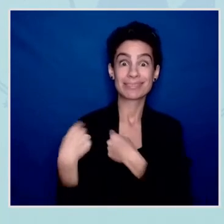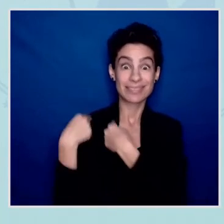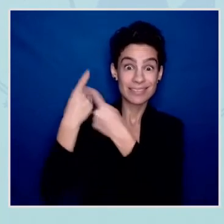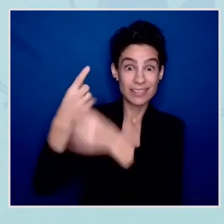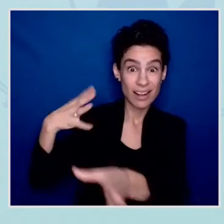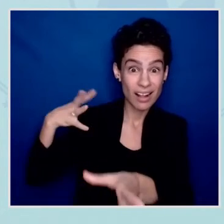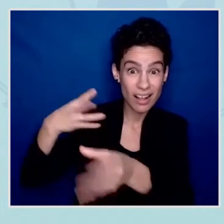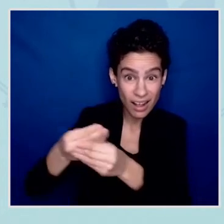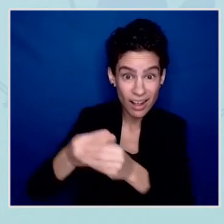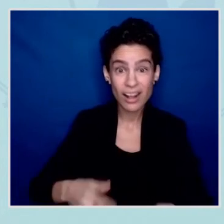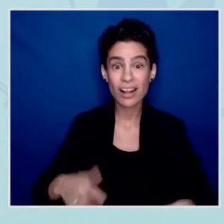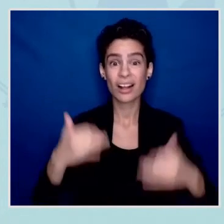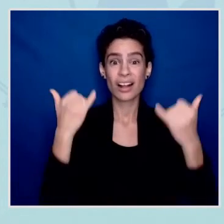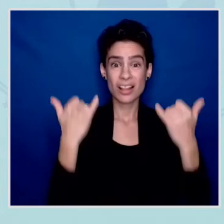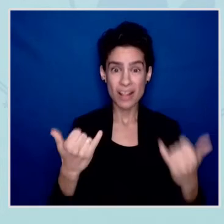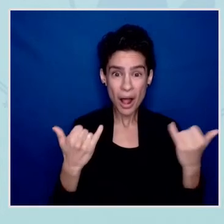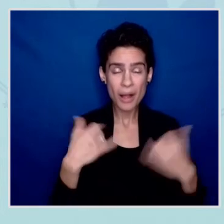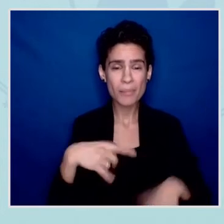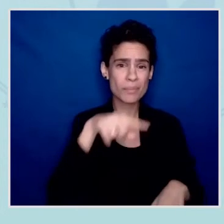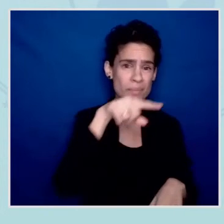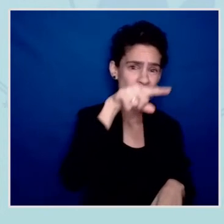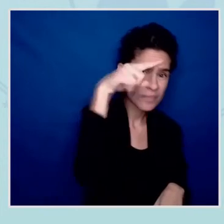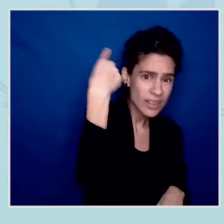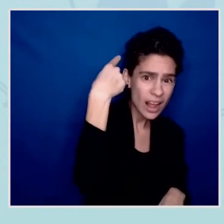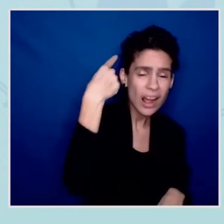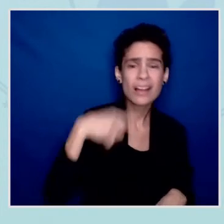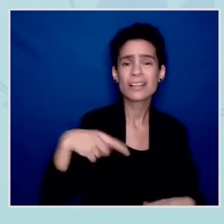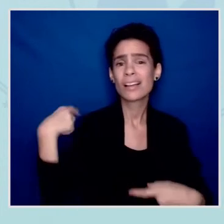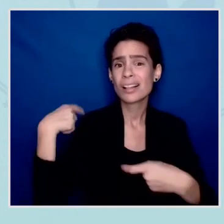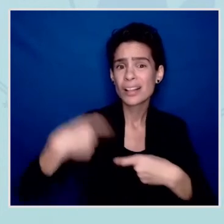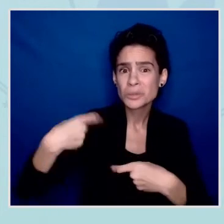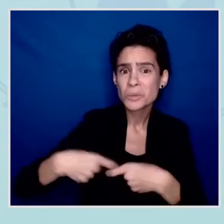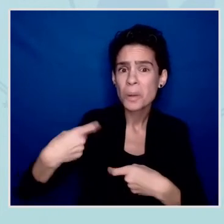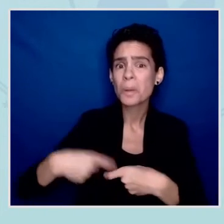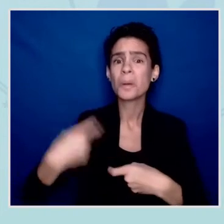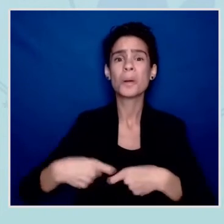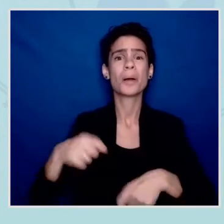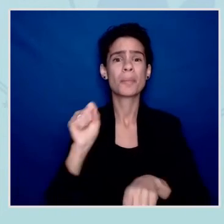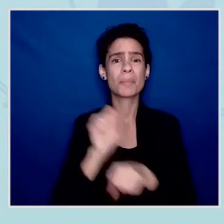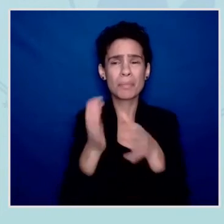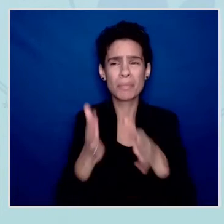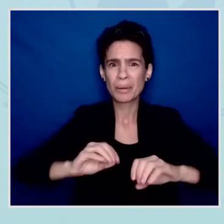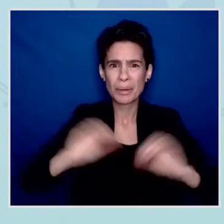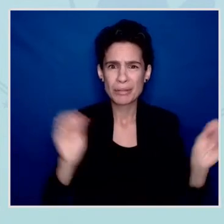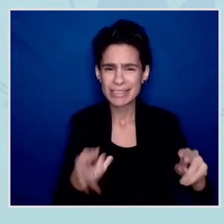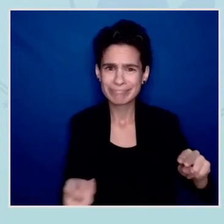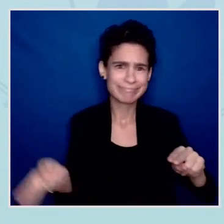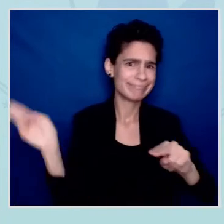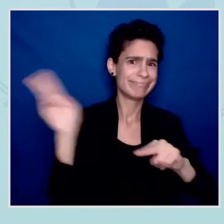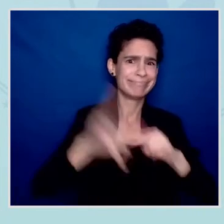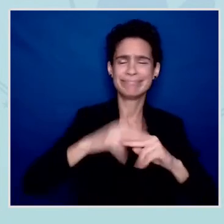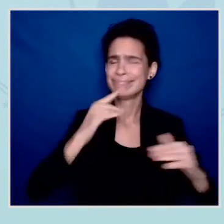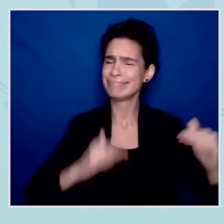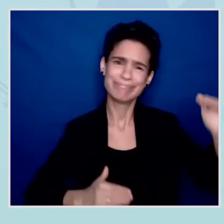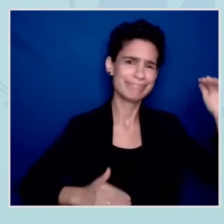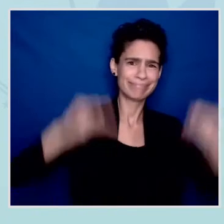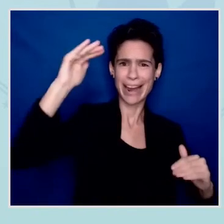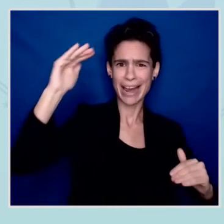JUST LOST A JOB WHILE MANY HAVE BEEN OUT OF WORK FOR A LONG